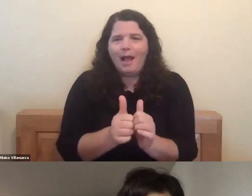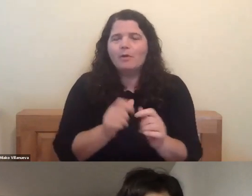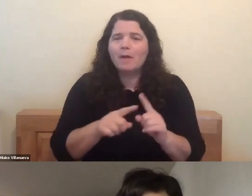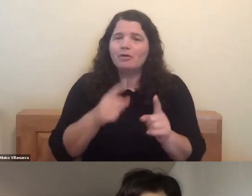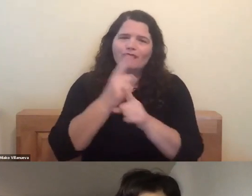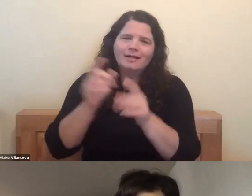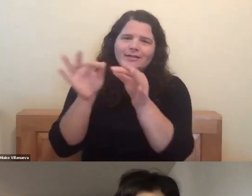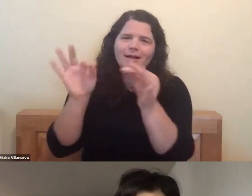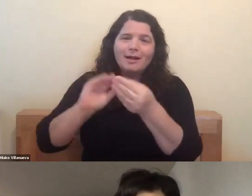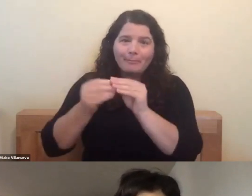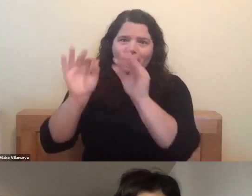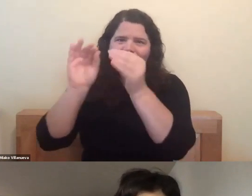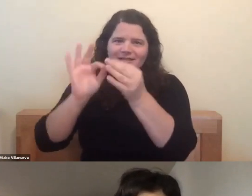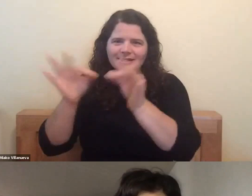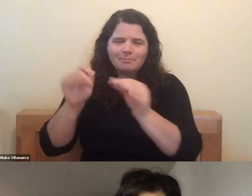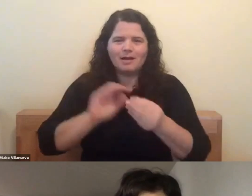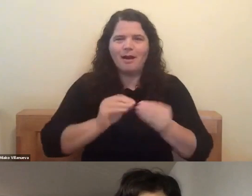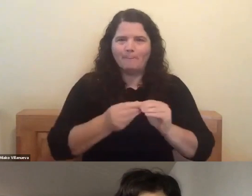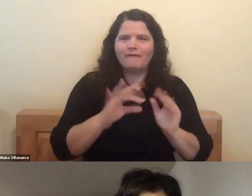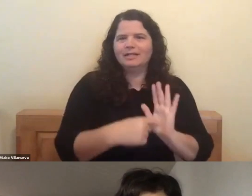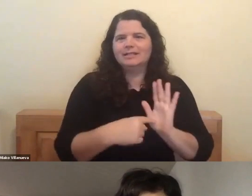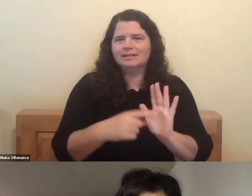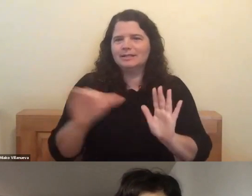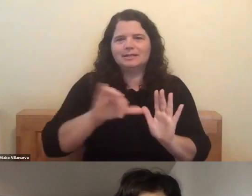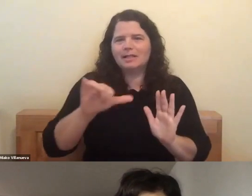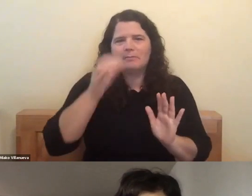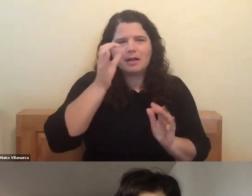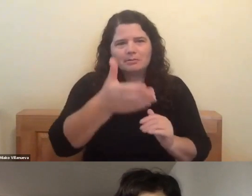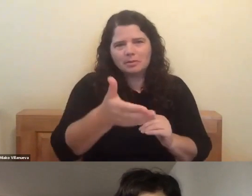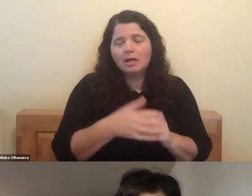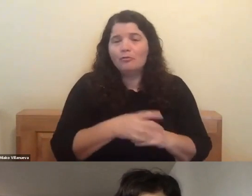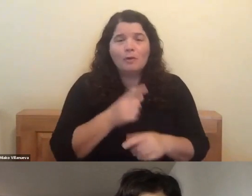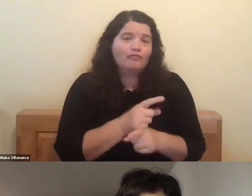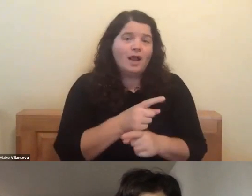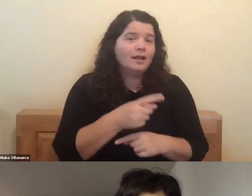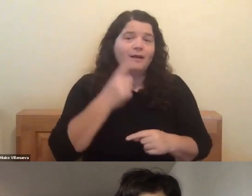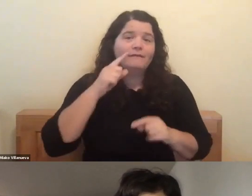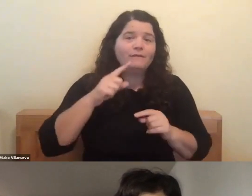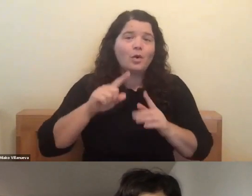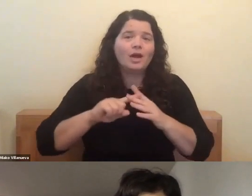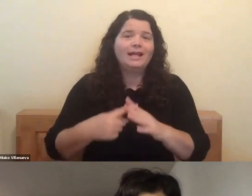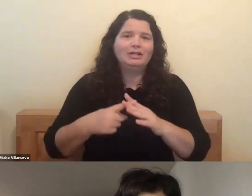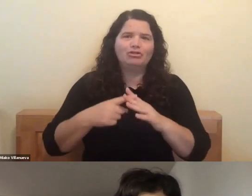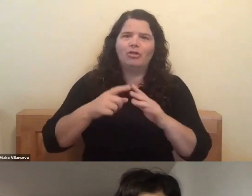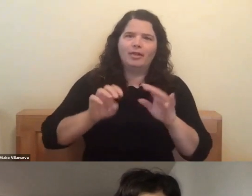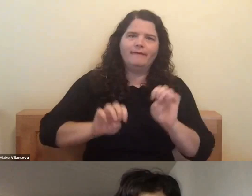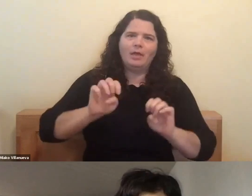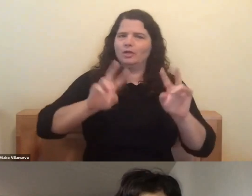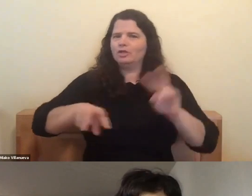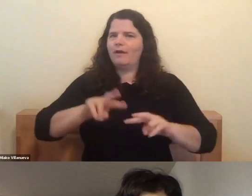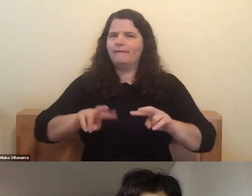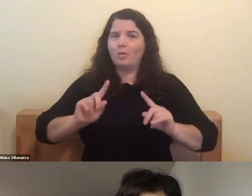it can be more practical because for initial evaluation so when you think yeah where to startright